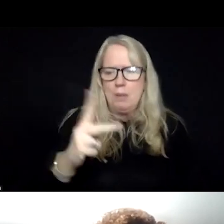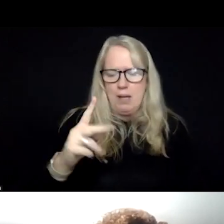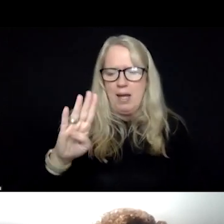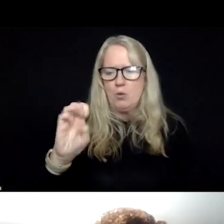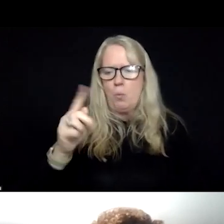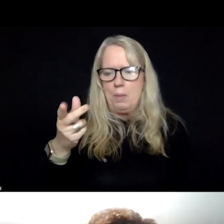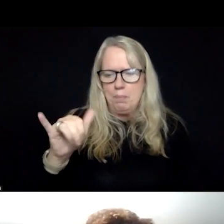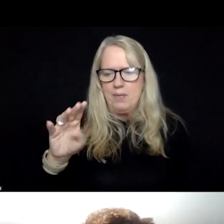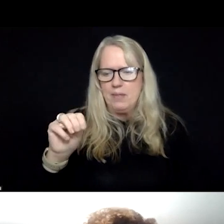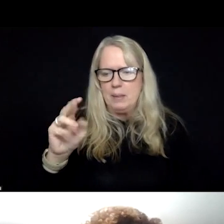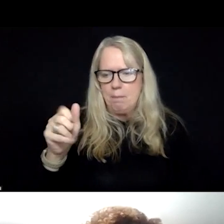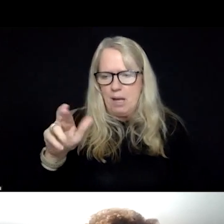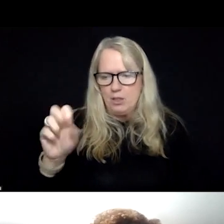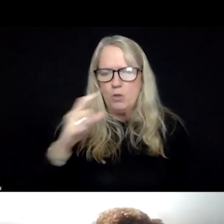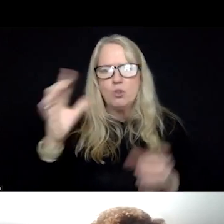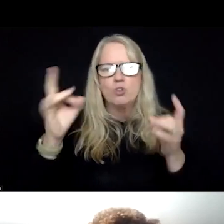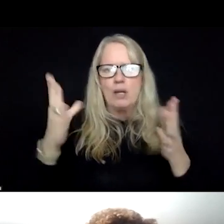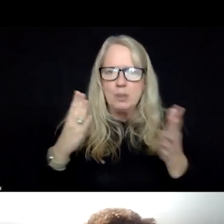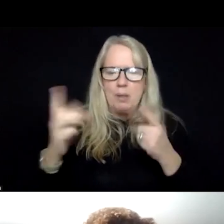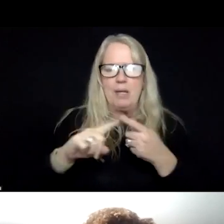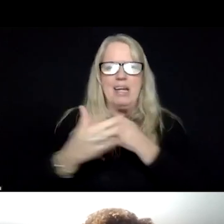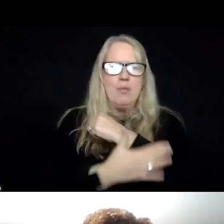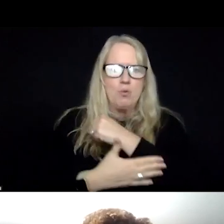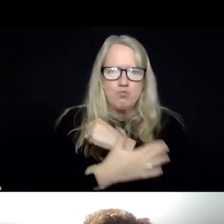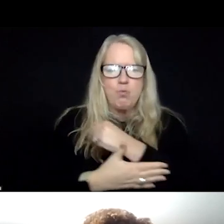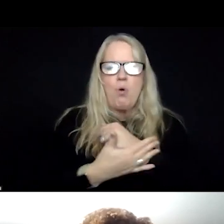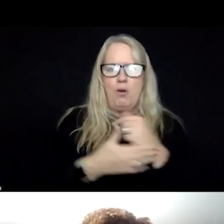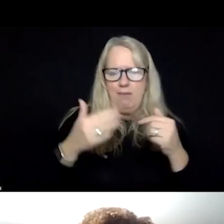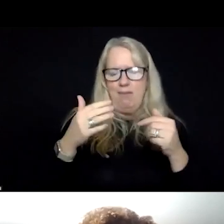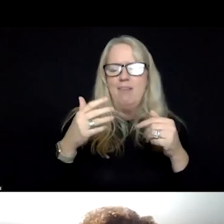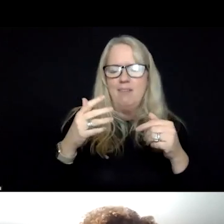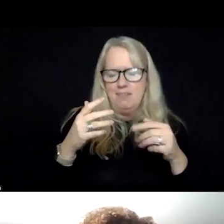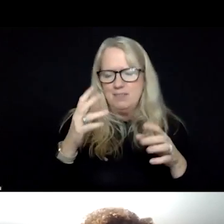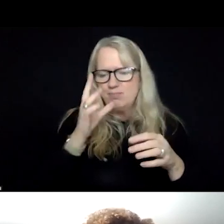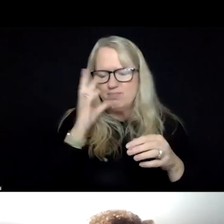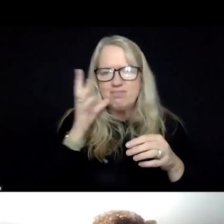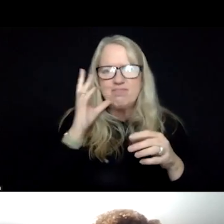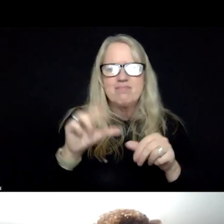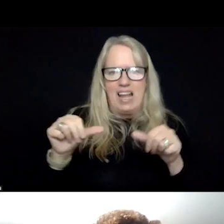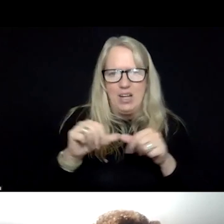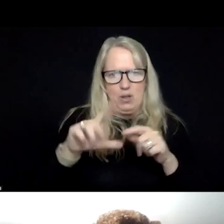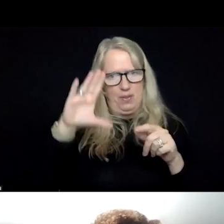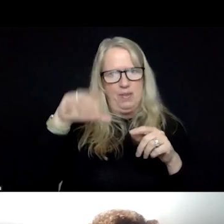FOR ANOTHER POPULATION GROUP THAT WE KNOW THAT IS OVER INDEXED IN